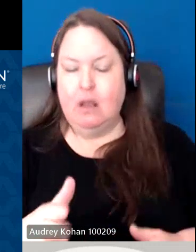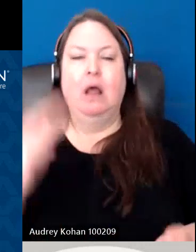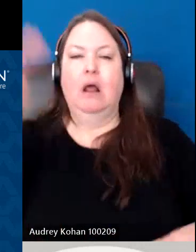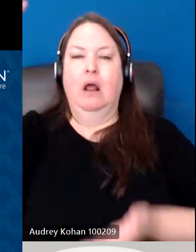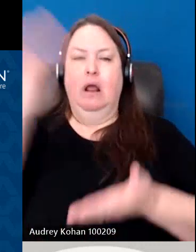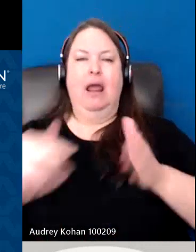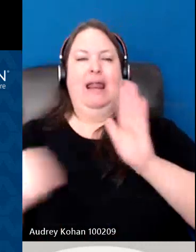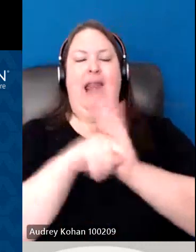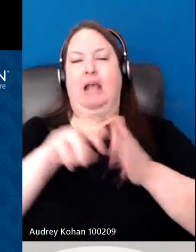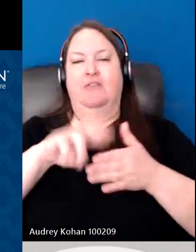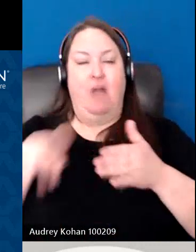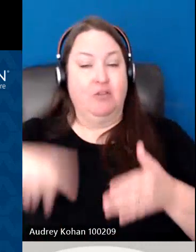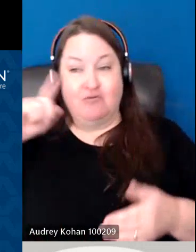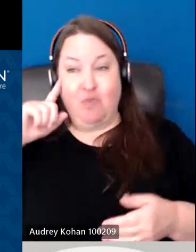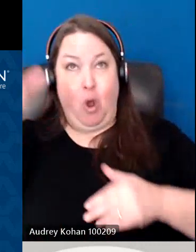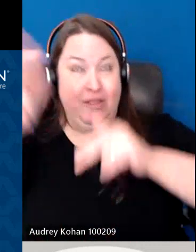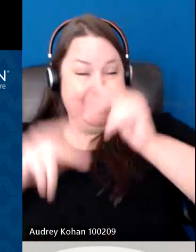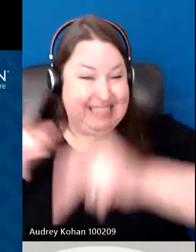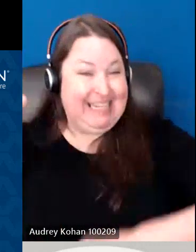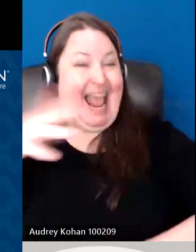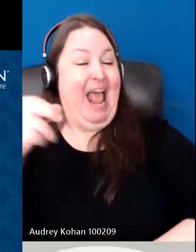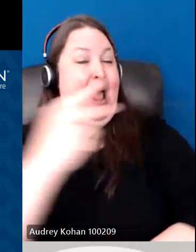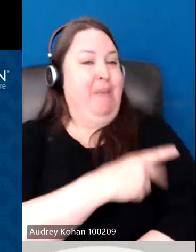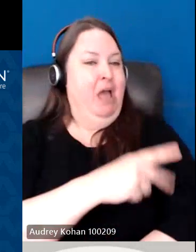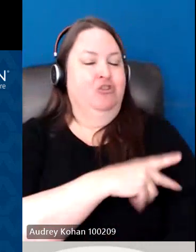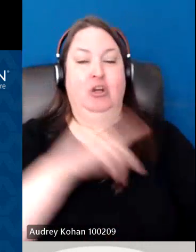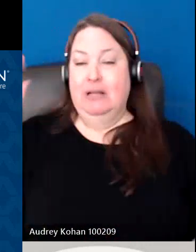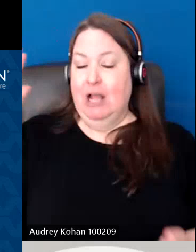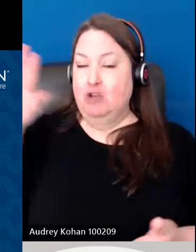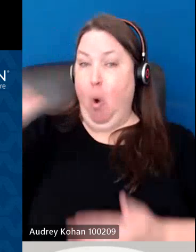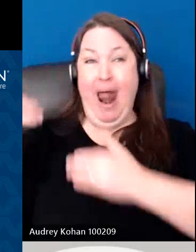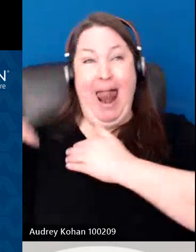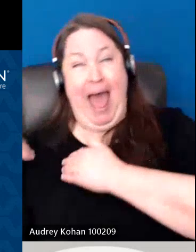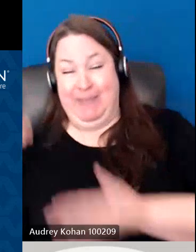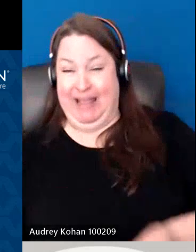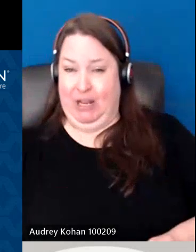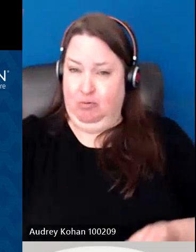facility and for the patients decreases your liability and ultimately think about it it's